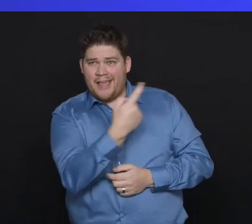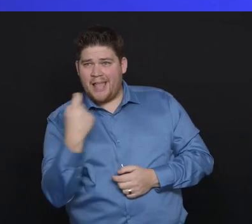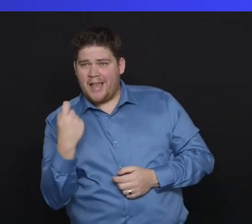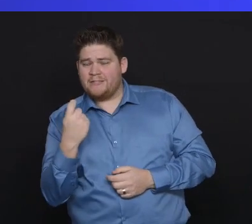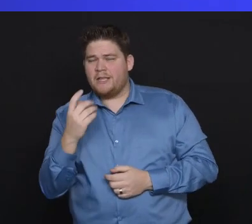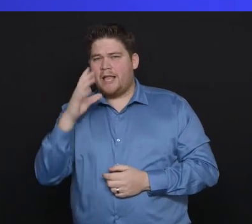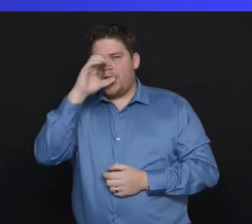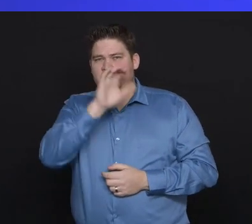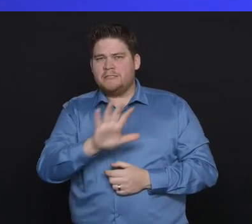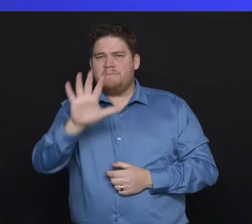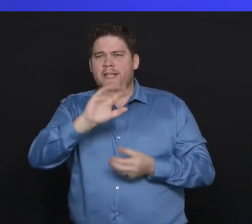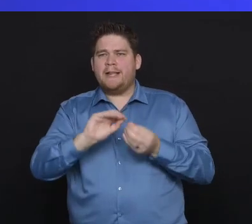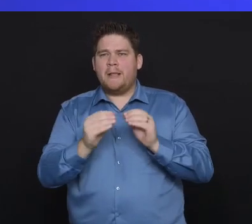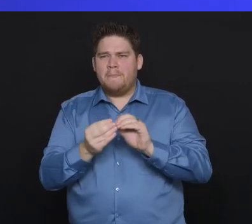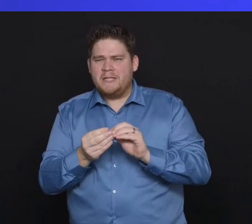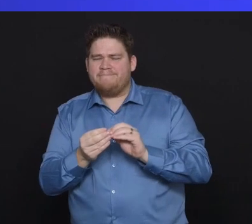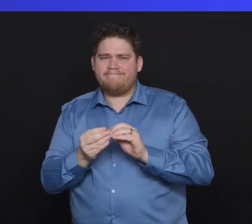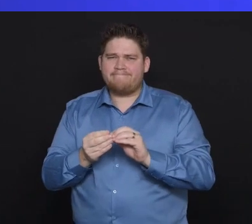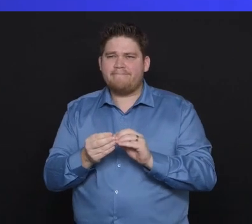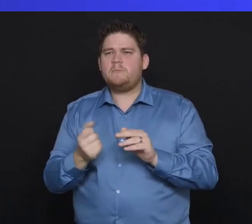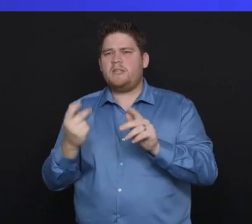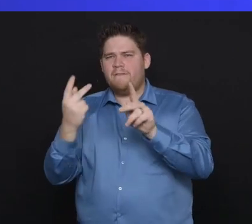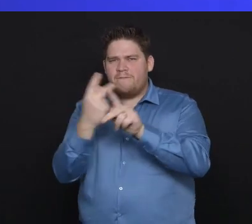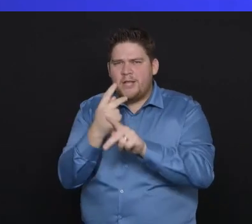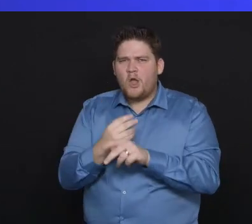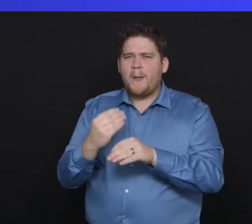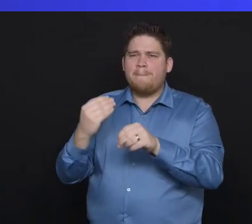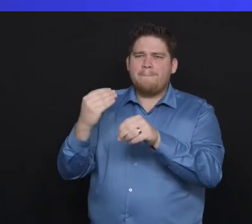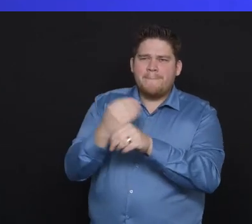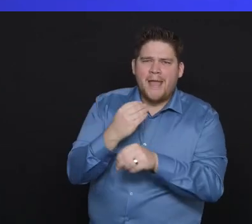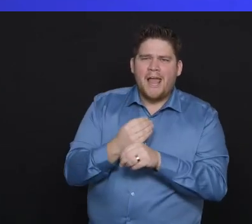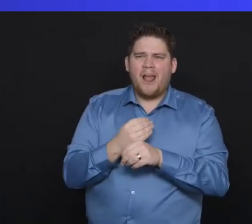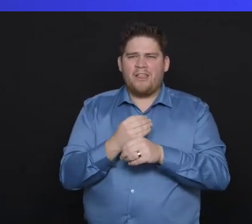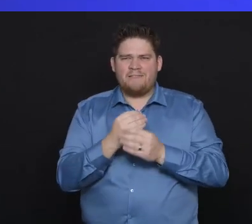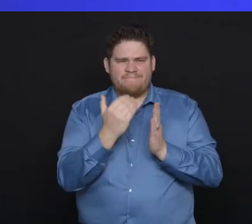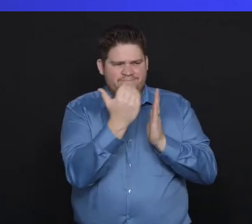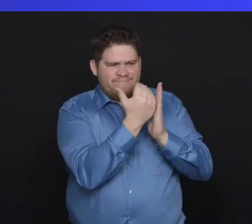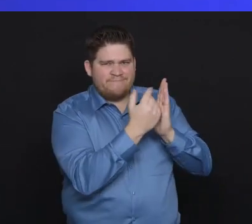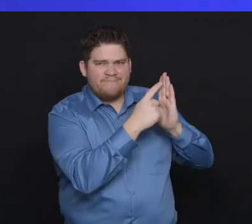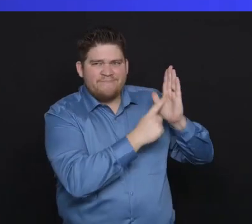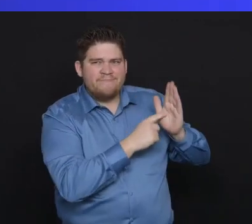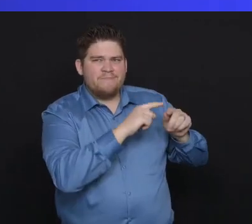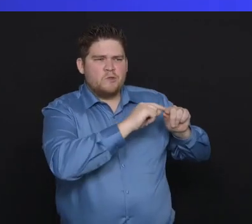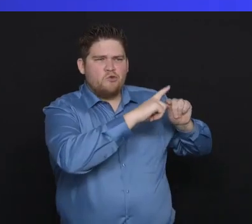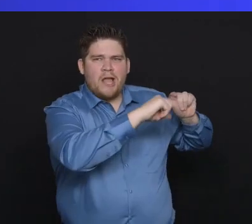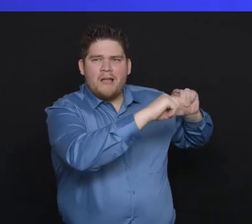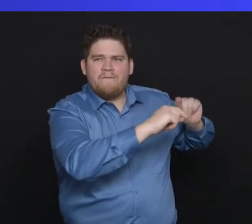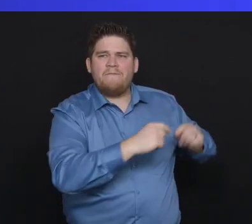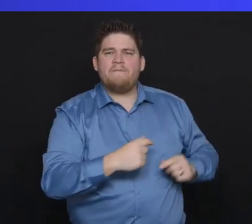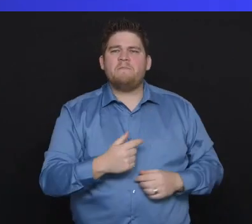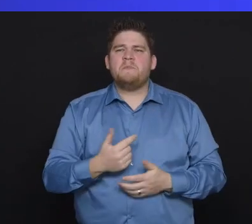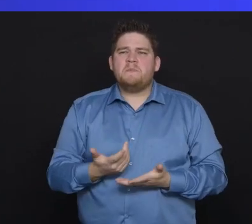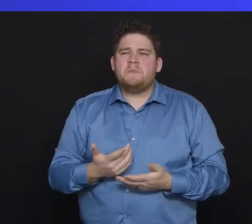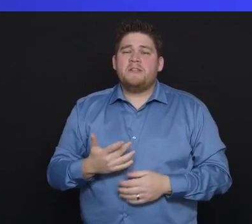that. I expect the numbers we are seeing right now is about 130 cases per million.